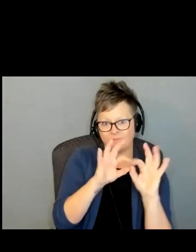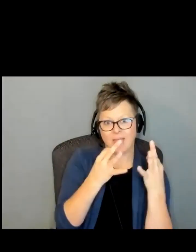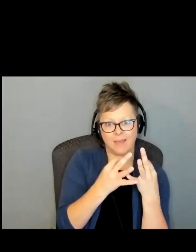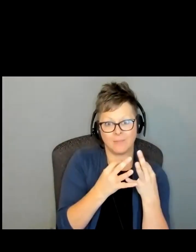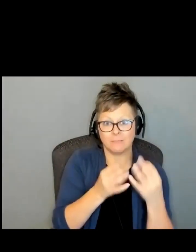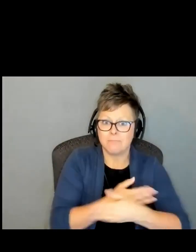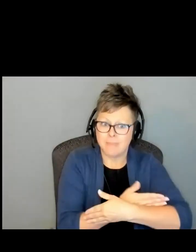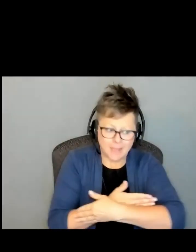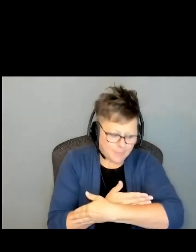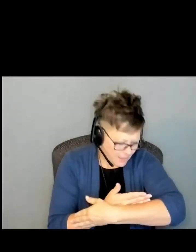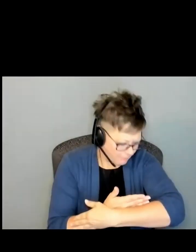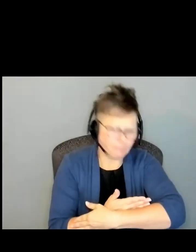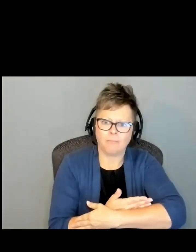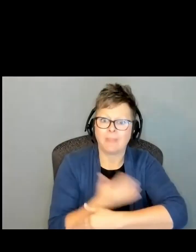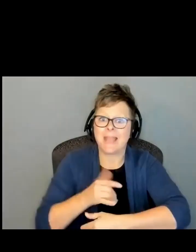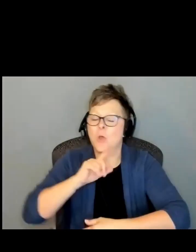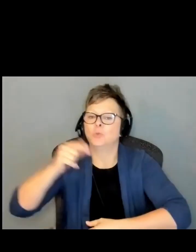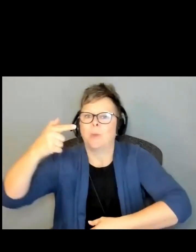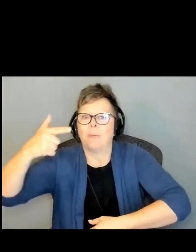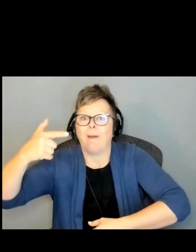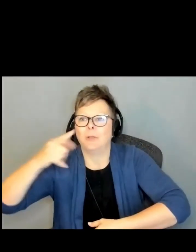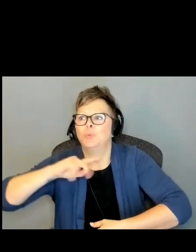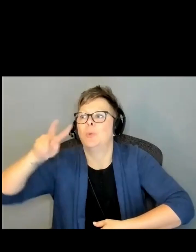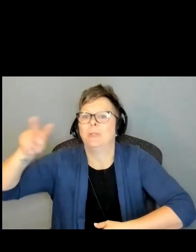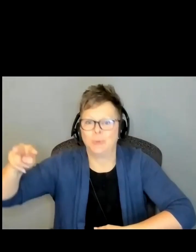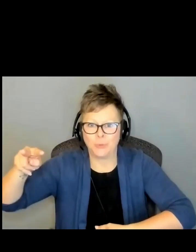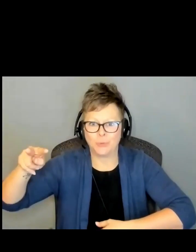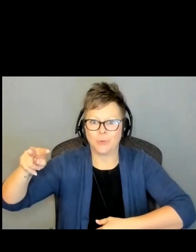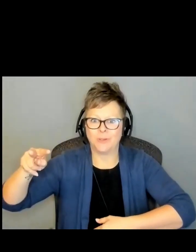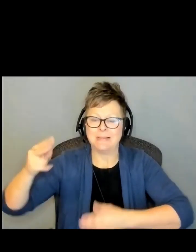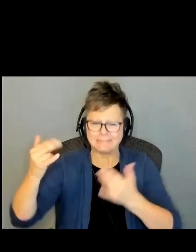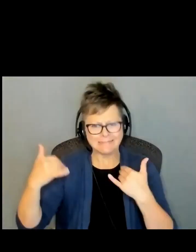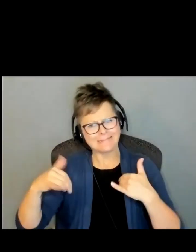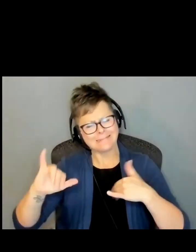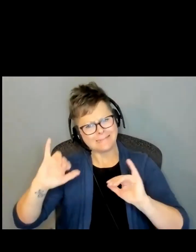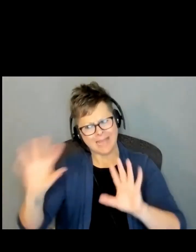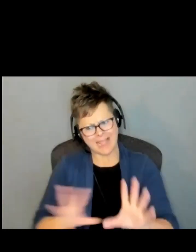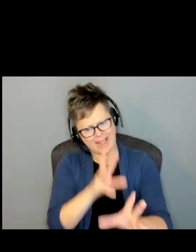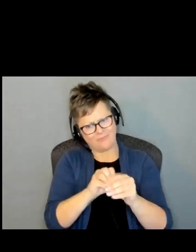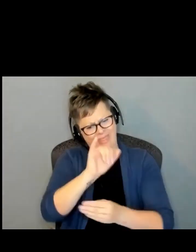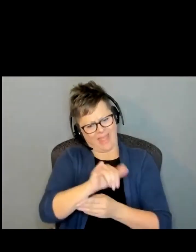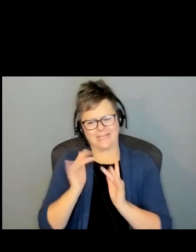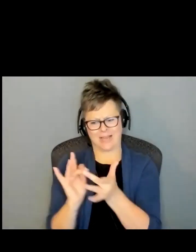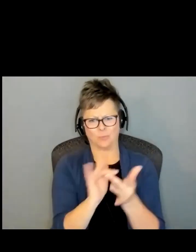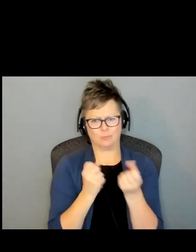Today, they could be 21 or 22, they are still within the network of supports that those